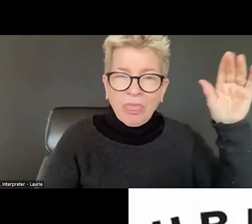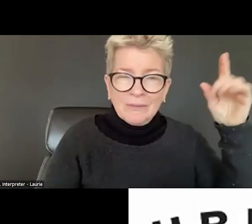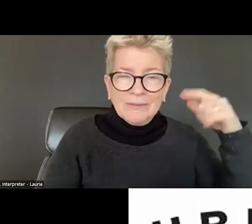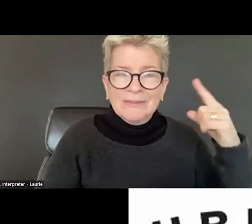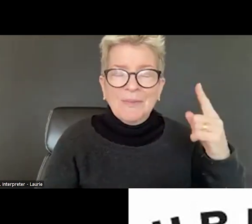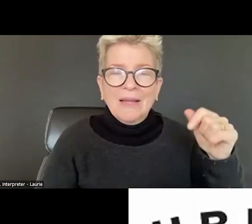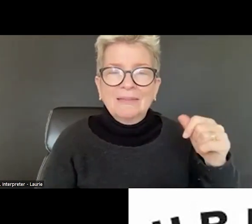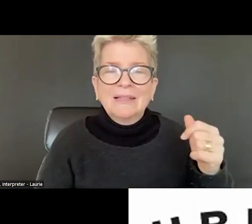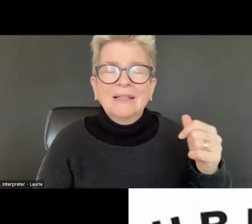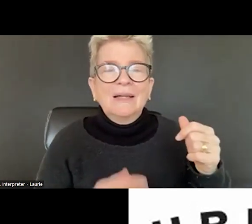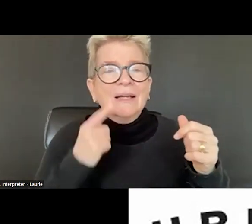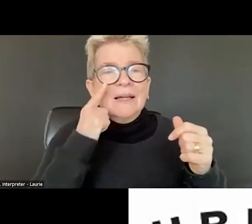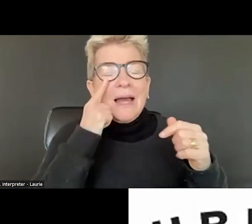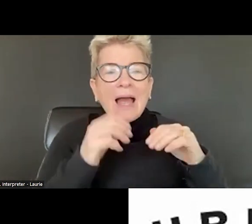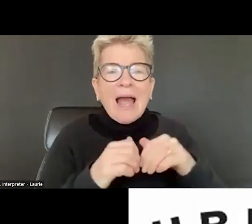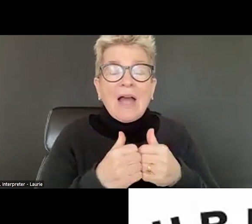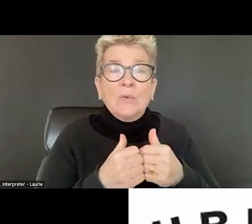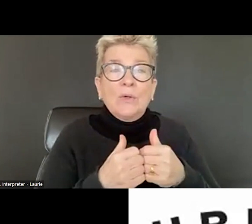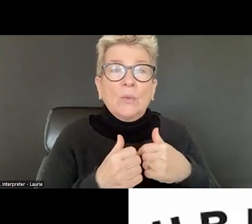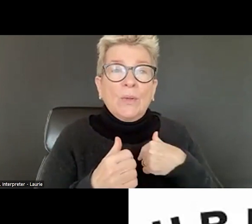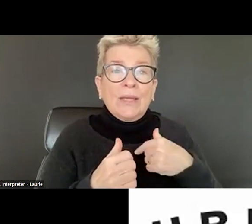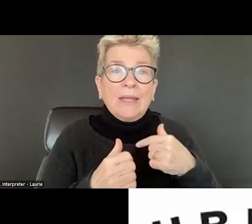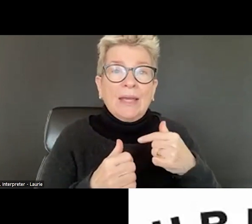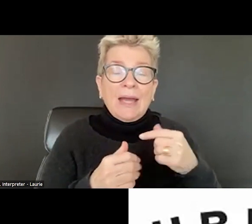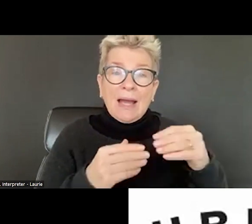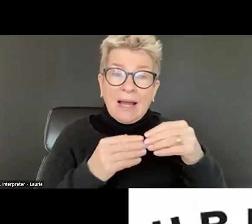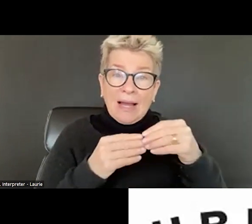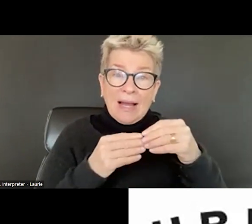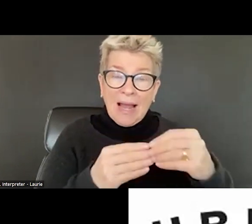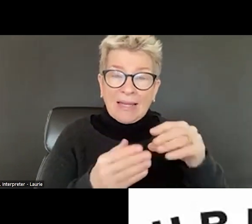you're good how do we best reconcile guidance to graduating seniors who want to further their